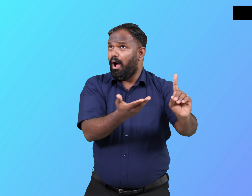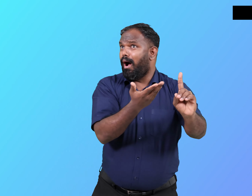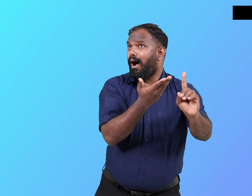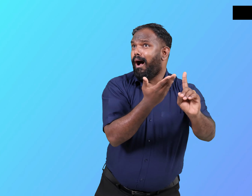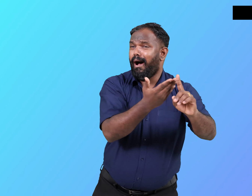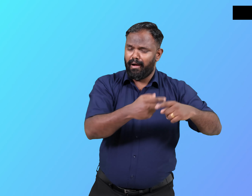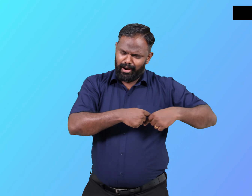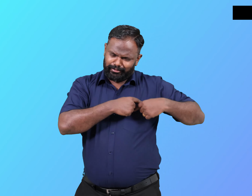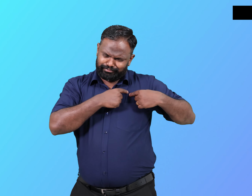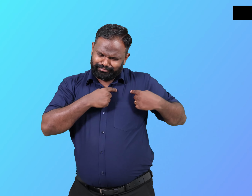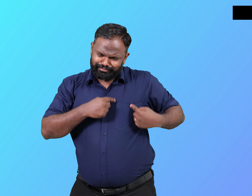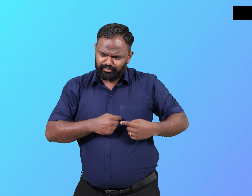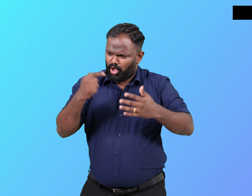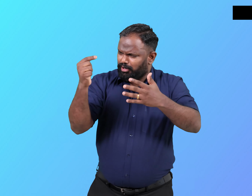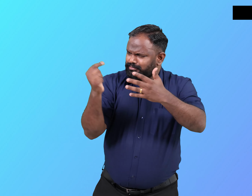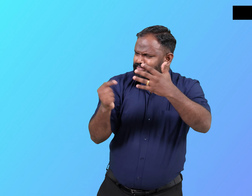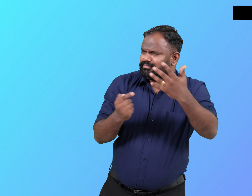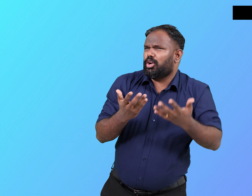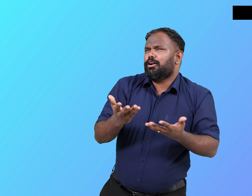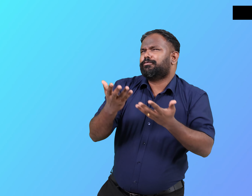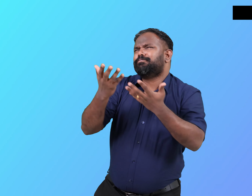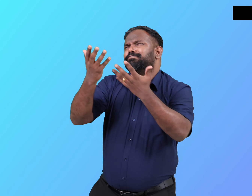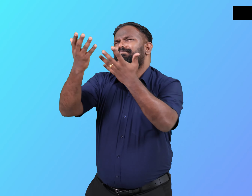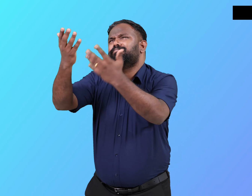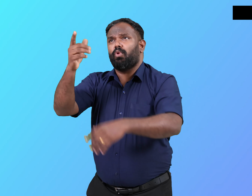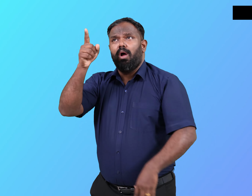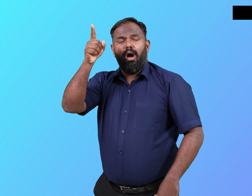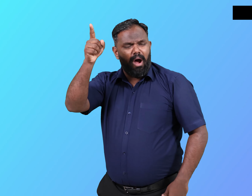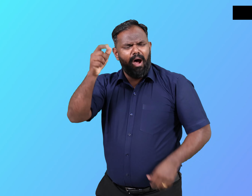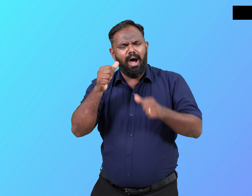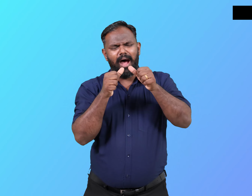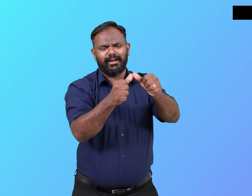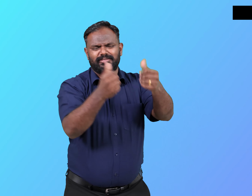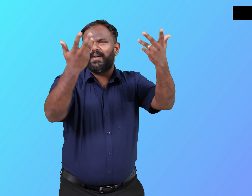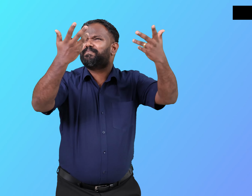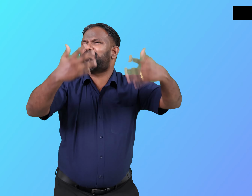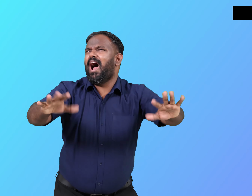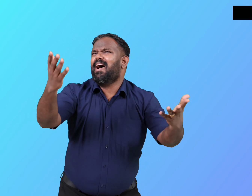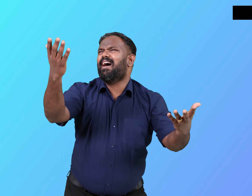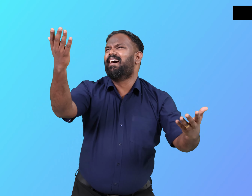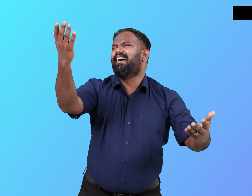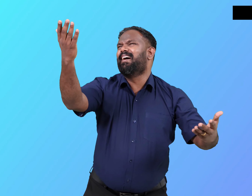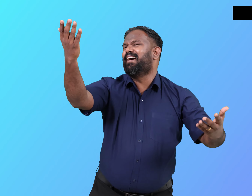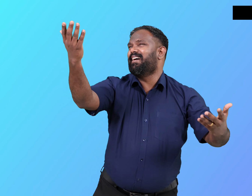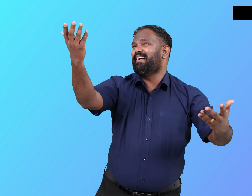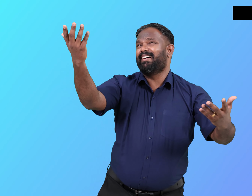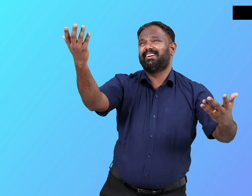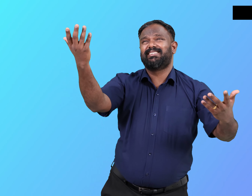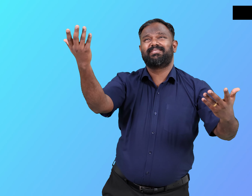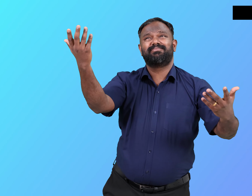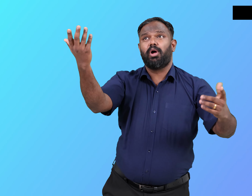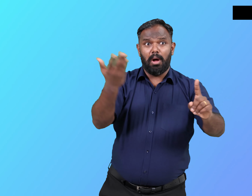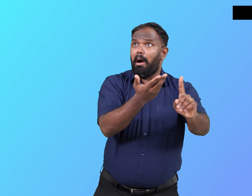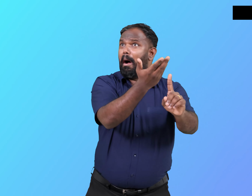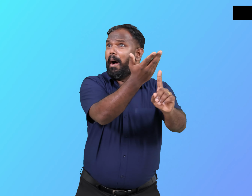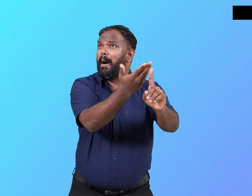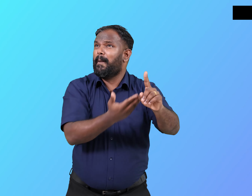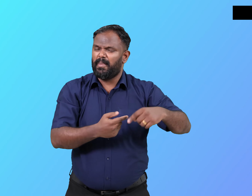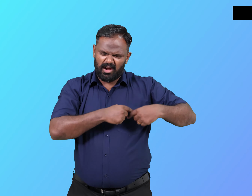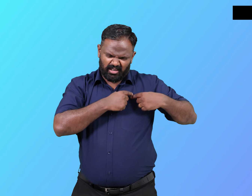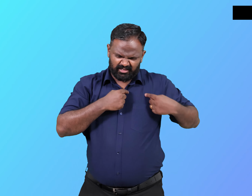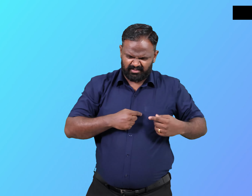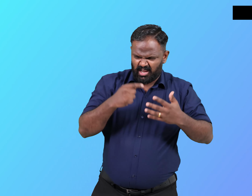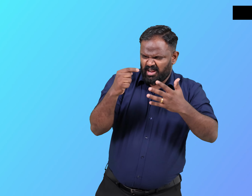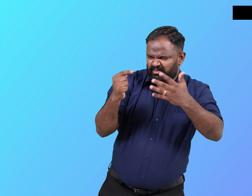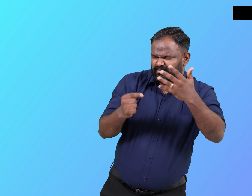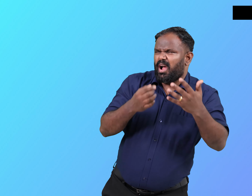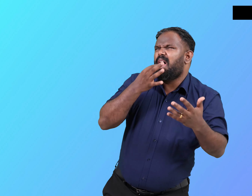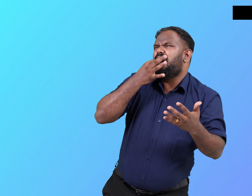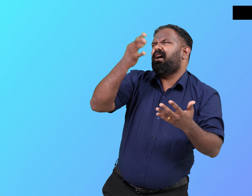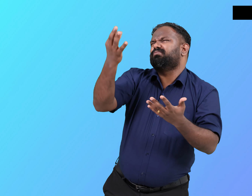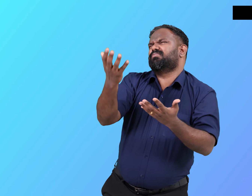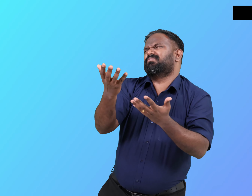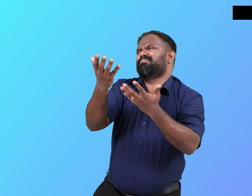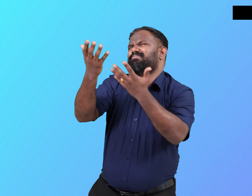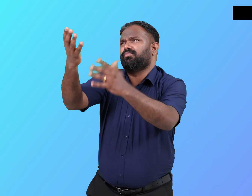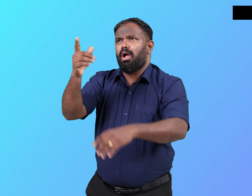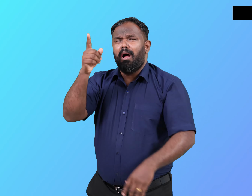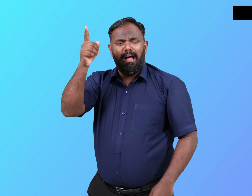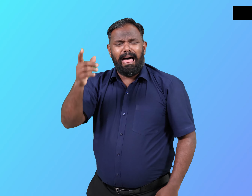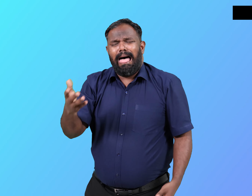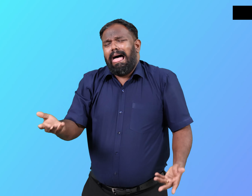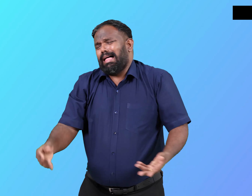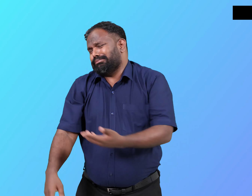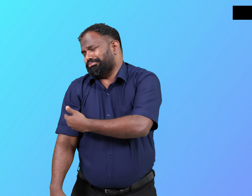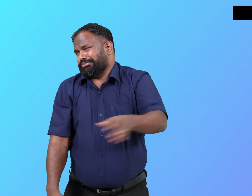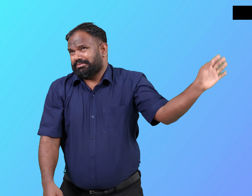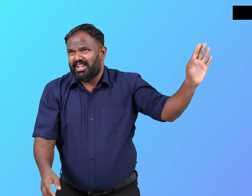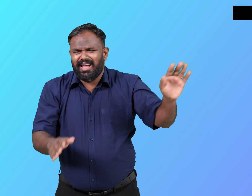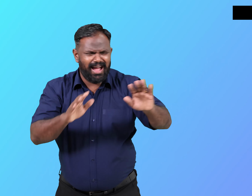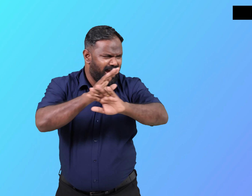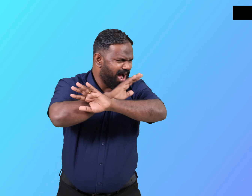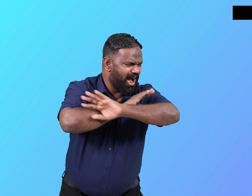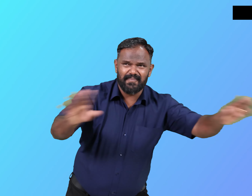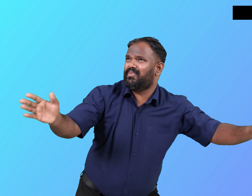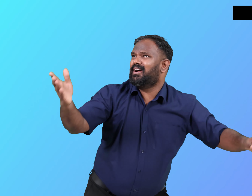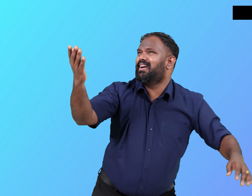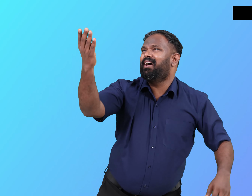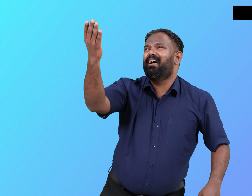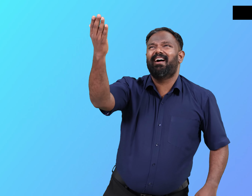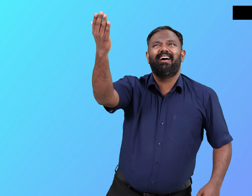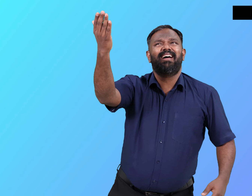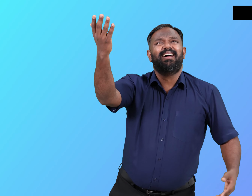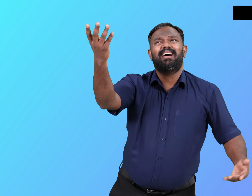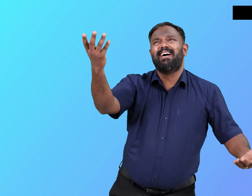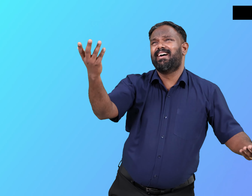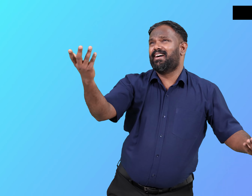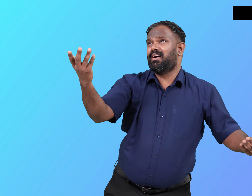And you gave him what he wanted. You gave him what he asked for. Selah